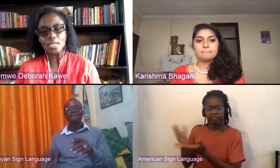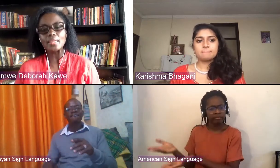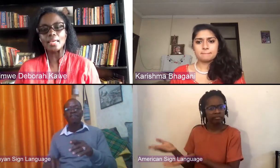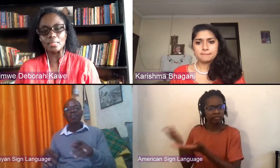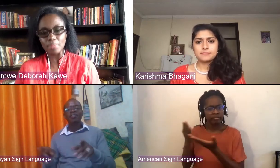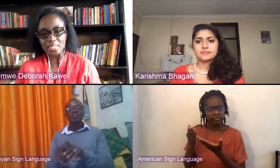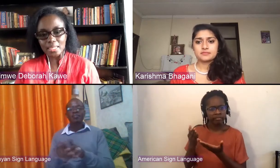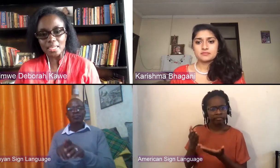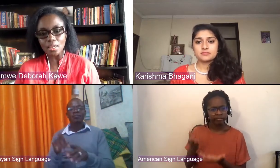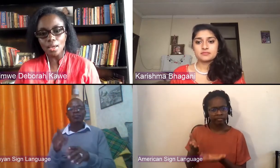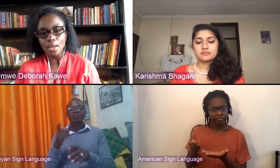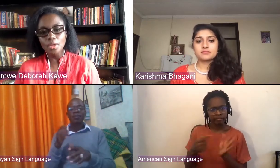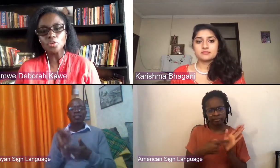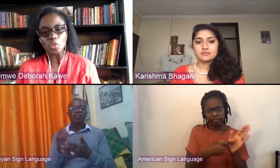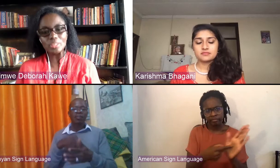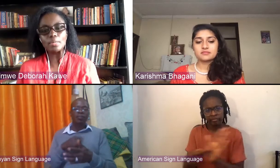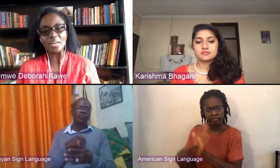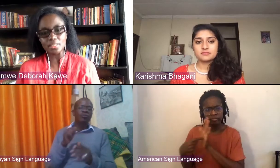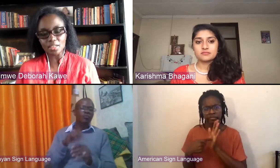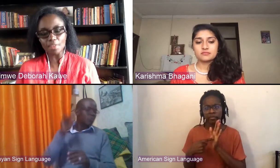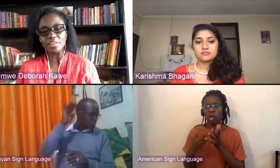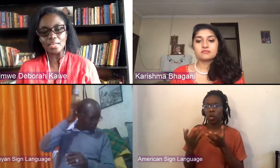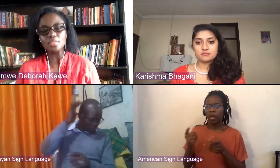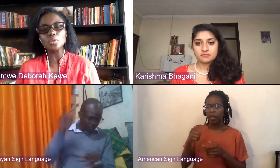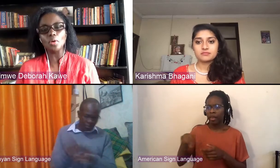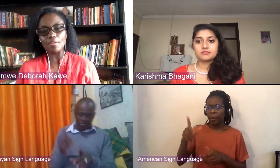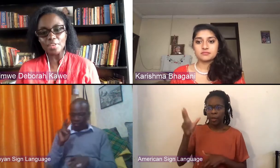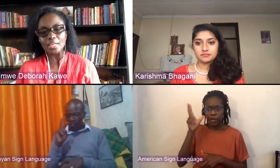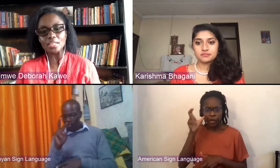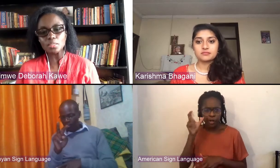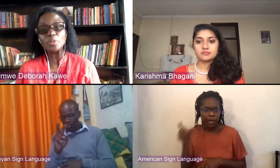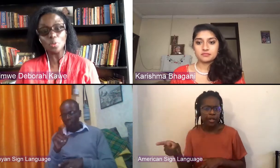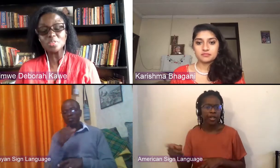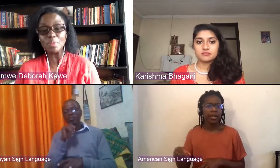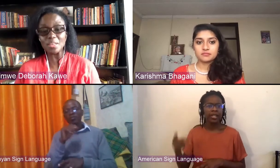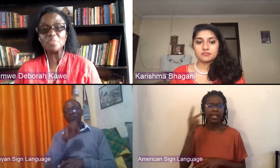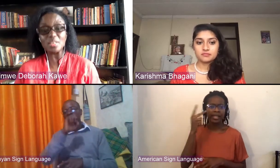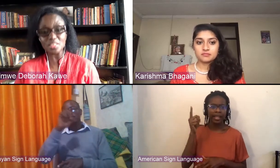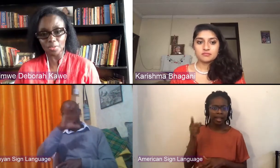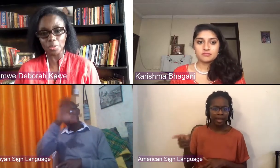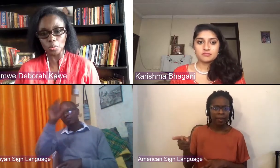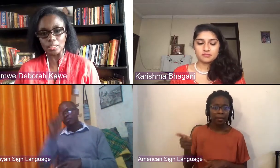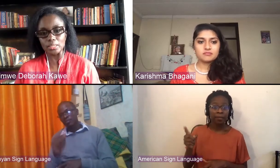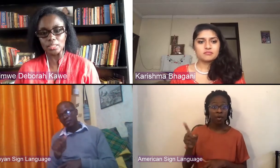and they can be seen not only by East Africans or Africans, but also by the rest of the world.